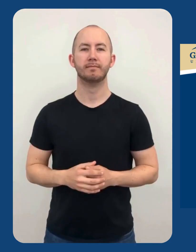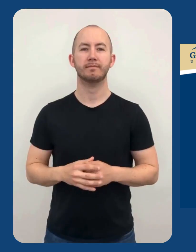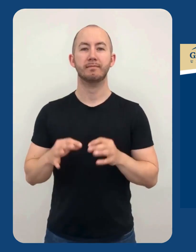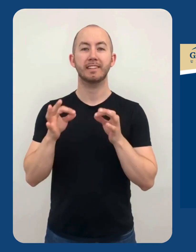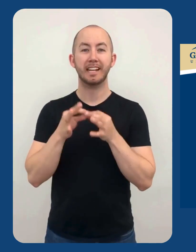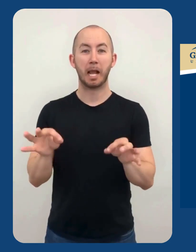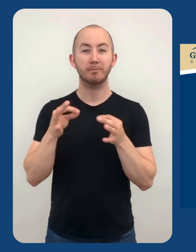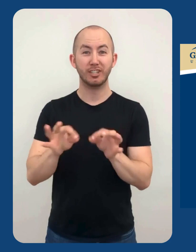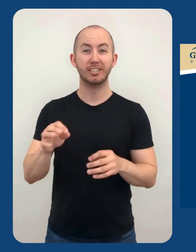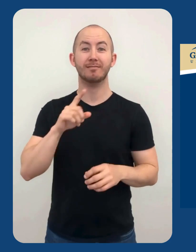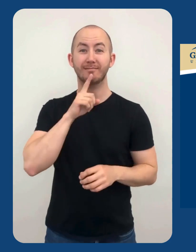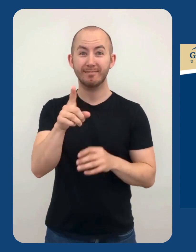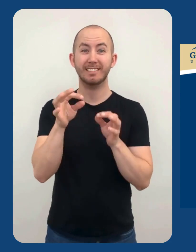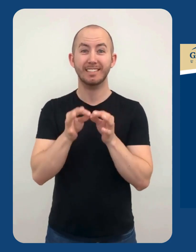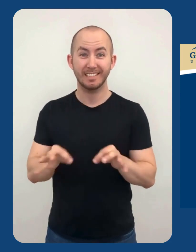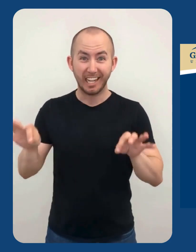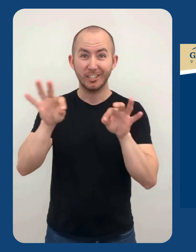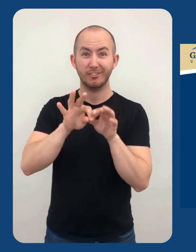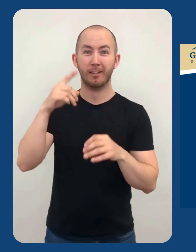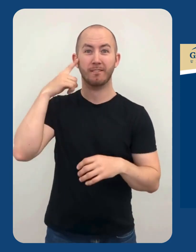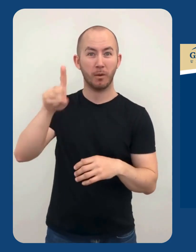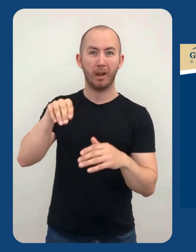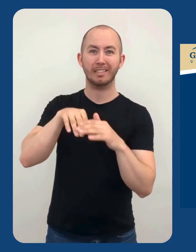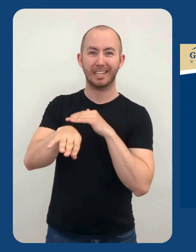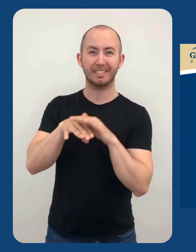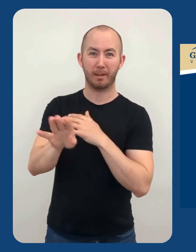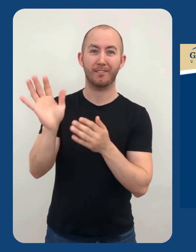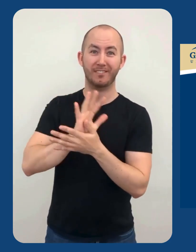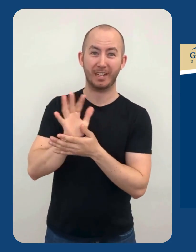Captions play a crucial role in making videos accessible,